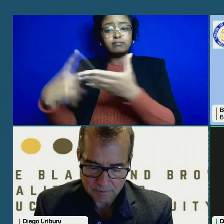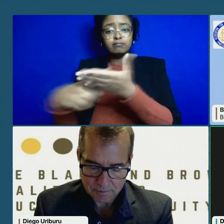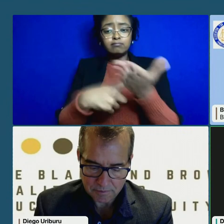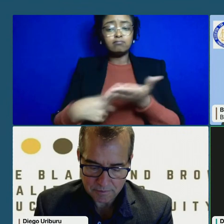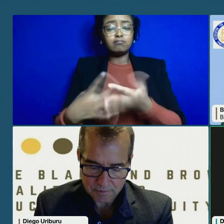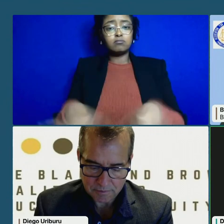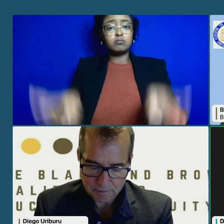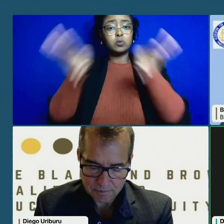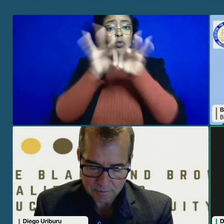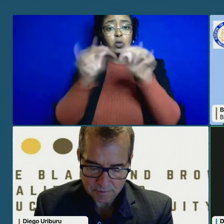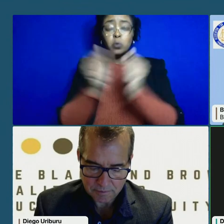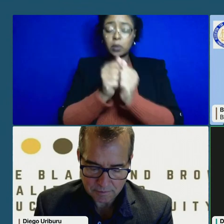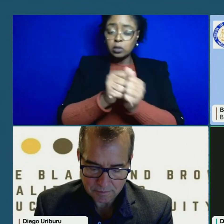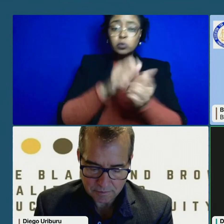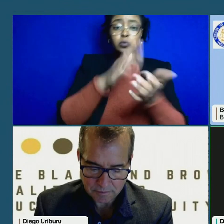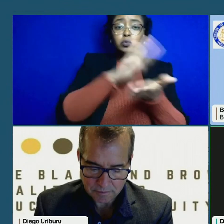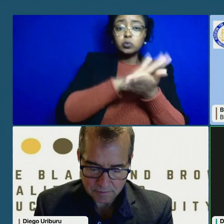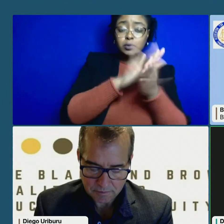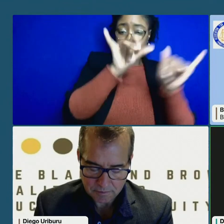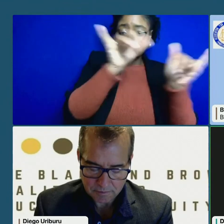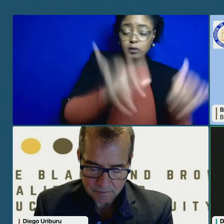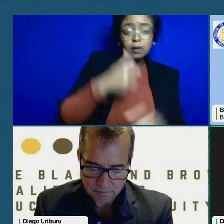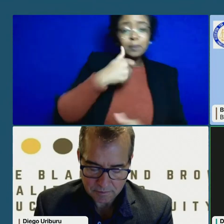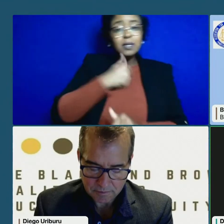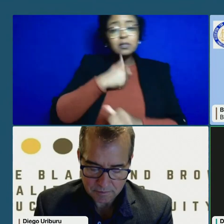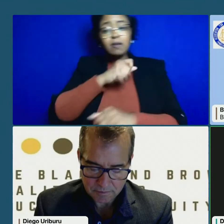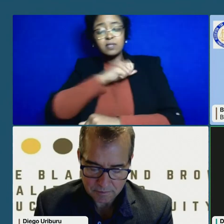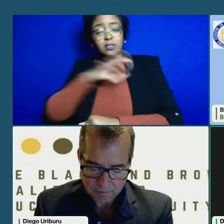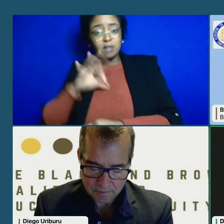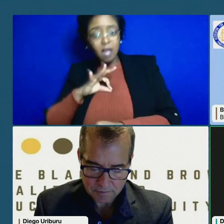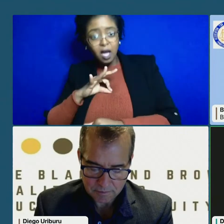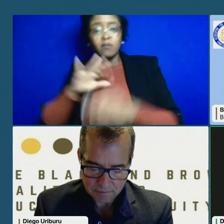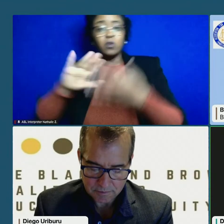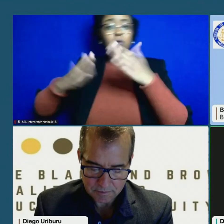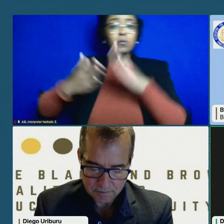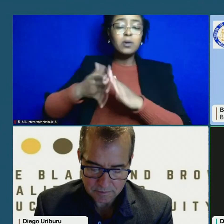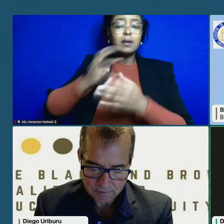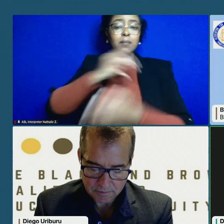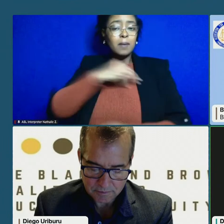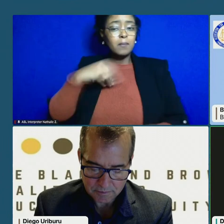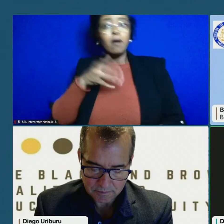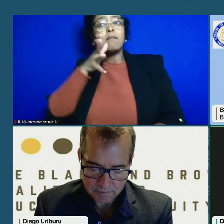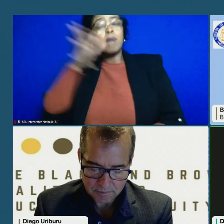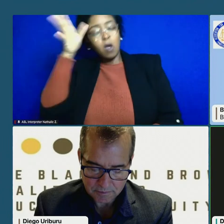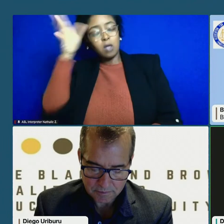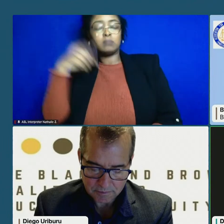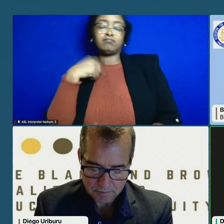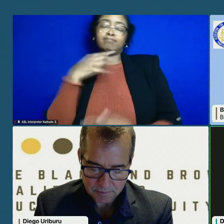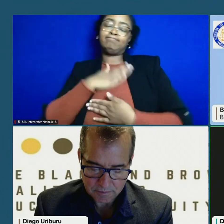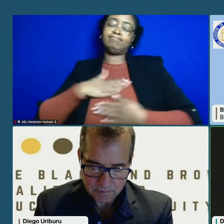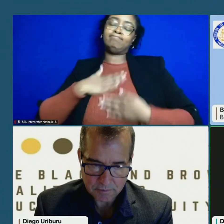commit and come together for an important conversation. Um with the school system, myself and